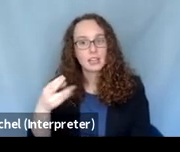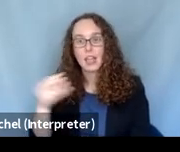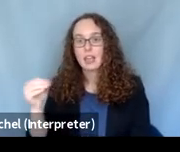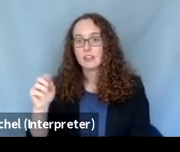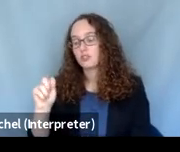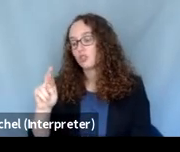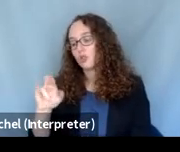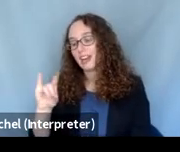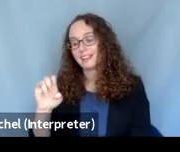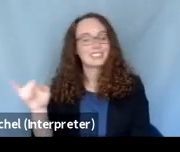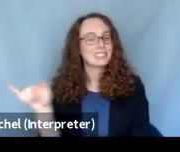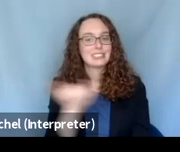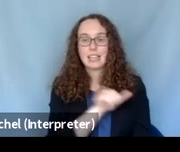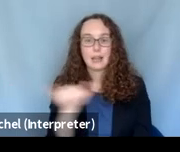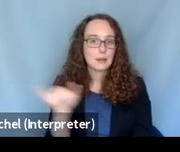(pause)